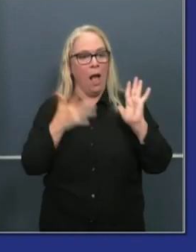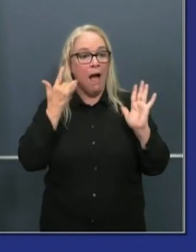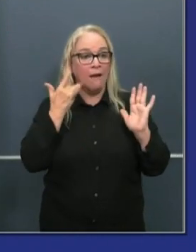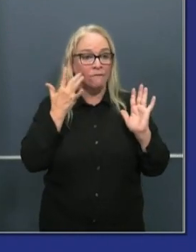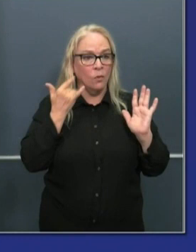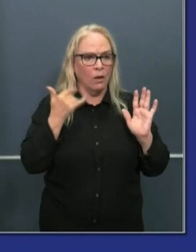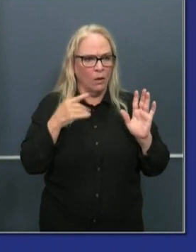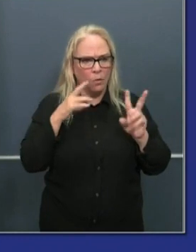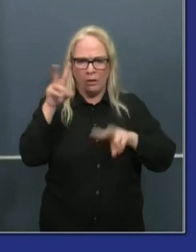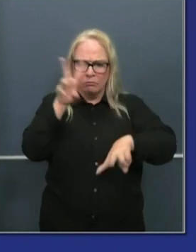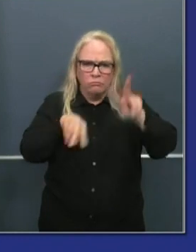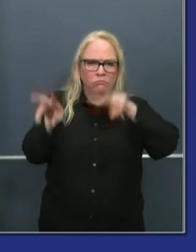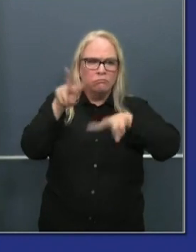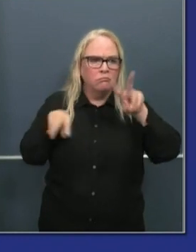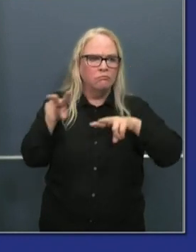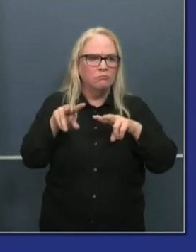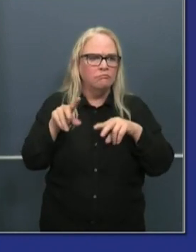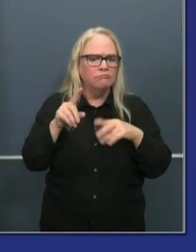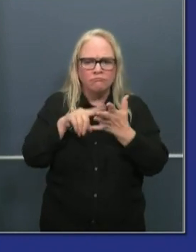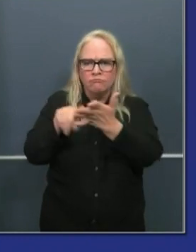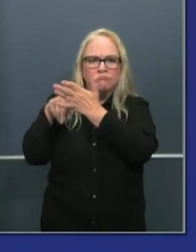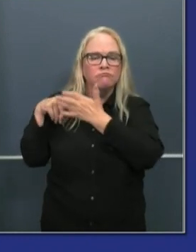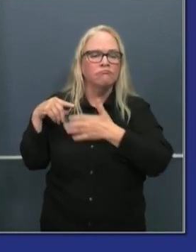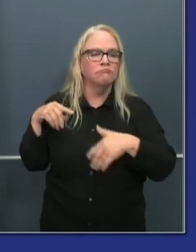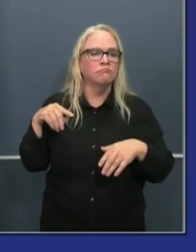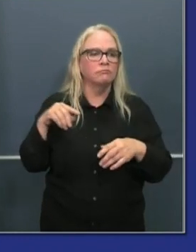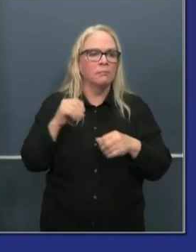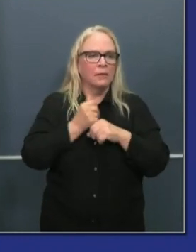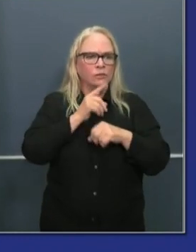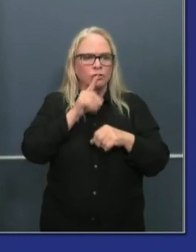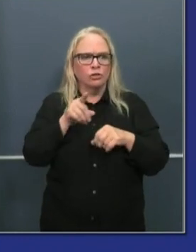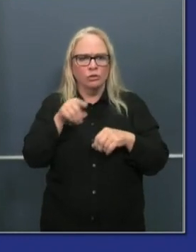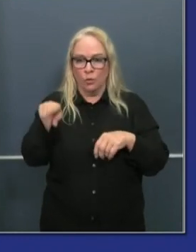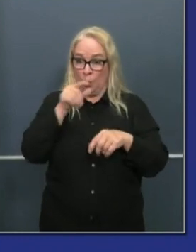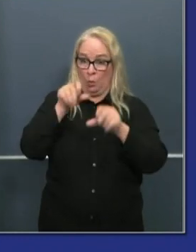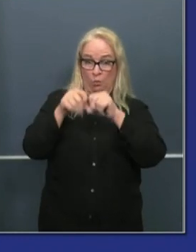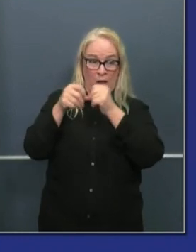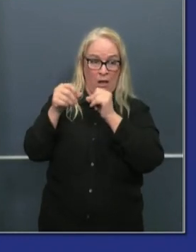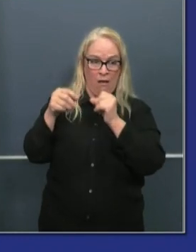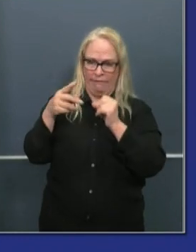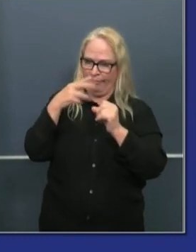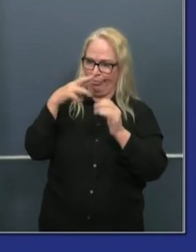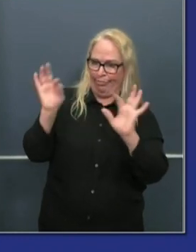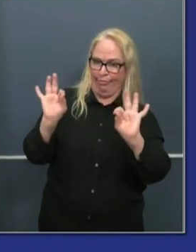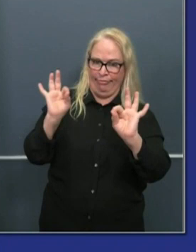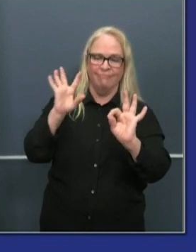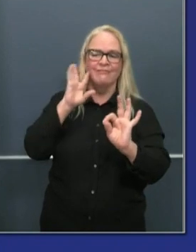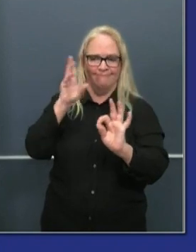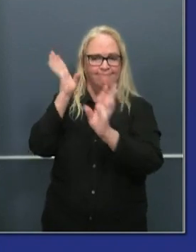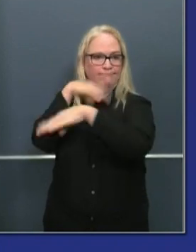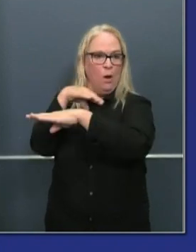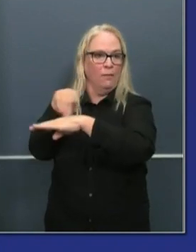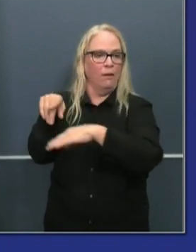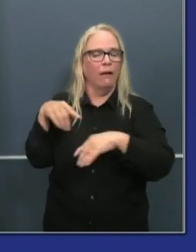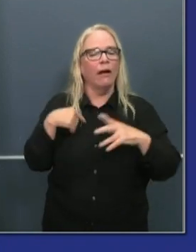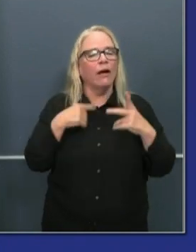WHO ARE PART OF THESE TEAMS THAT WILL BE PUTTING OUT. DEPARTMENT OF CONSUMER AFFAIRS AND BUSINESS OVERSIGHT, AND